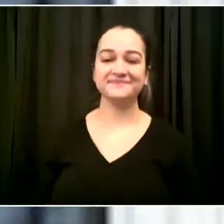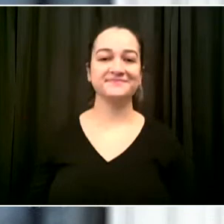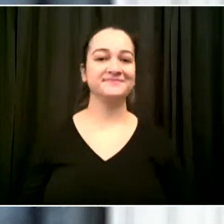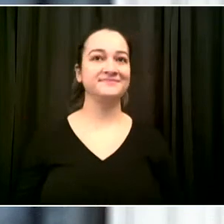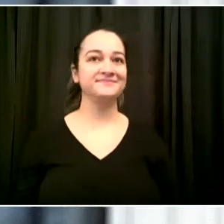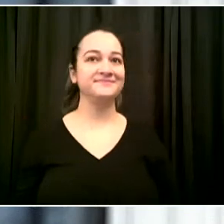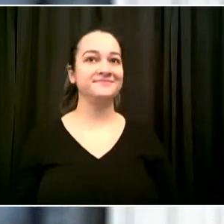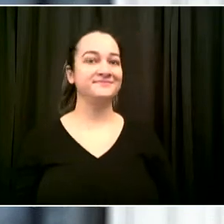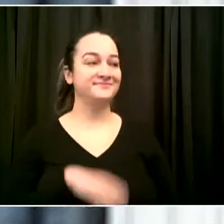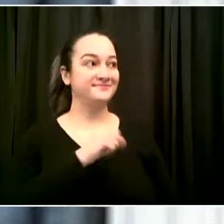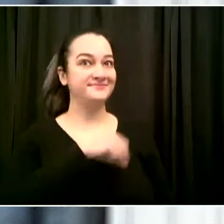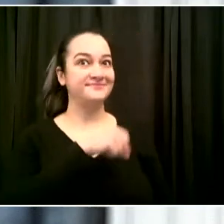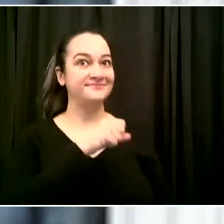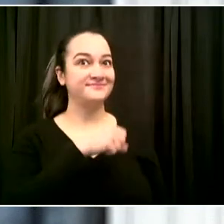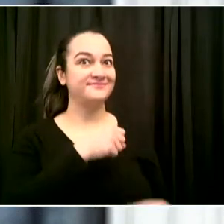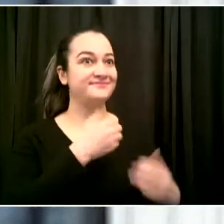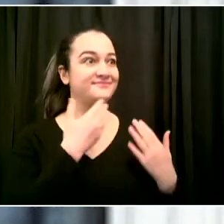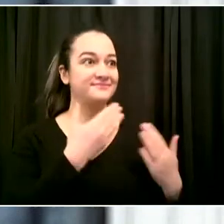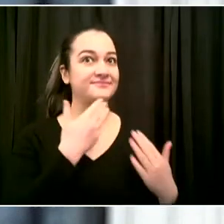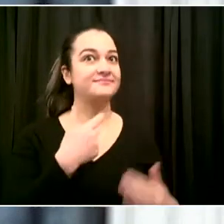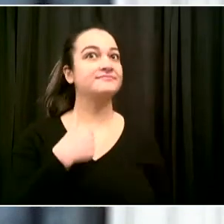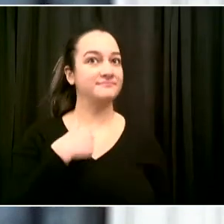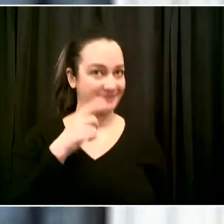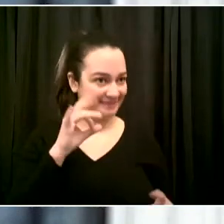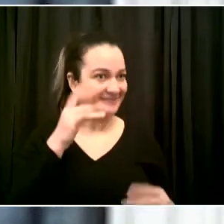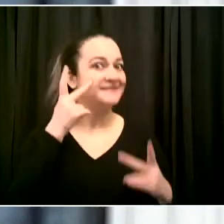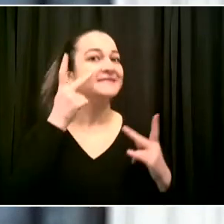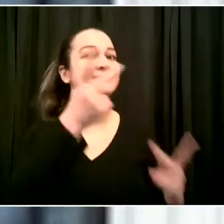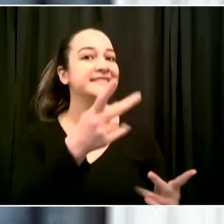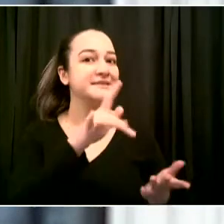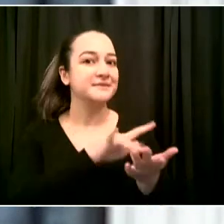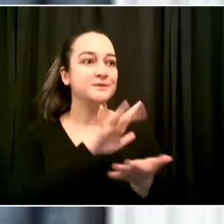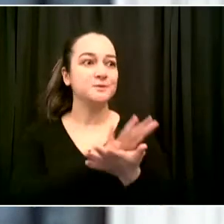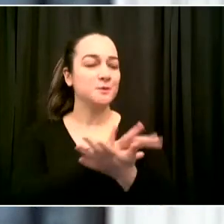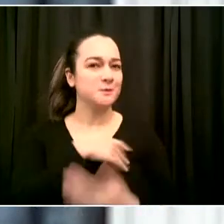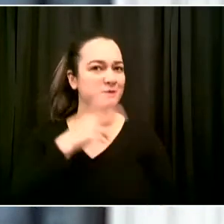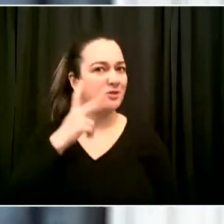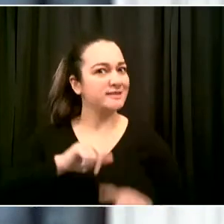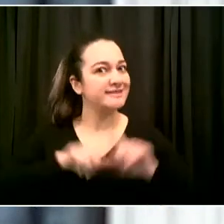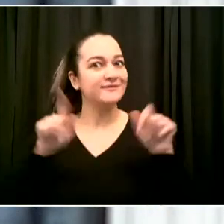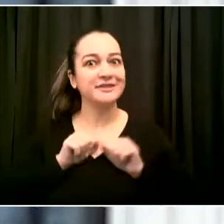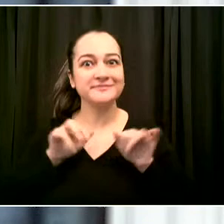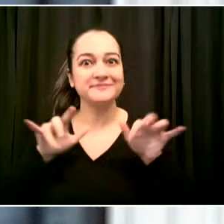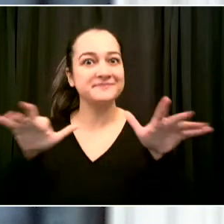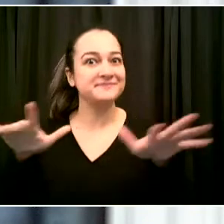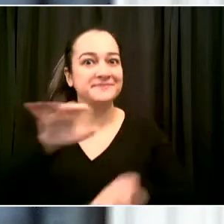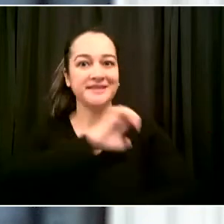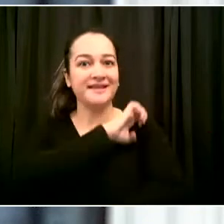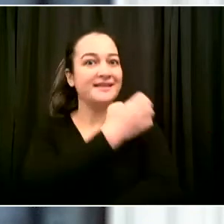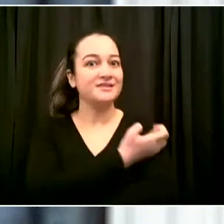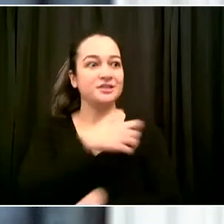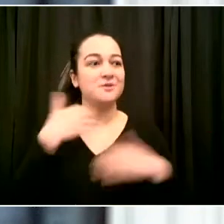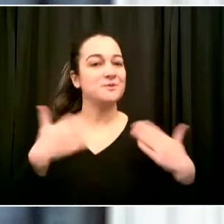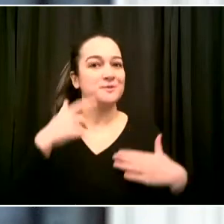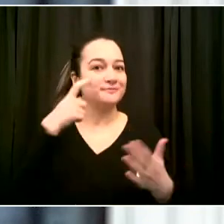THANK YOU, MR. MAYOR. IT WAS CERTAINLY